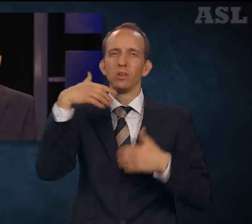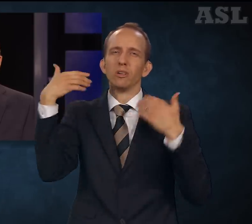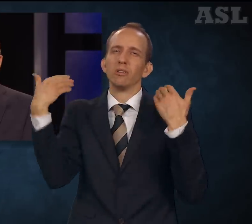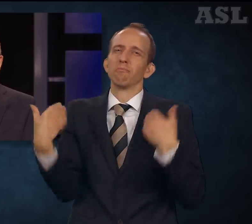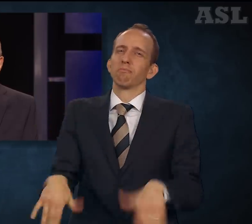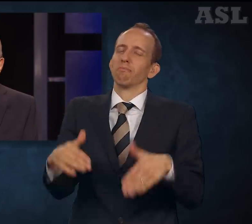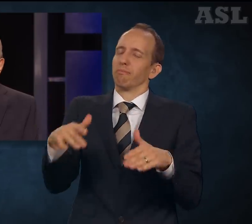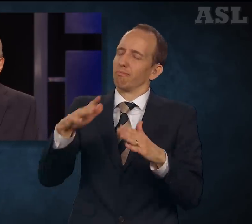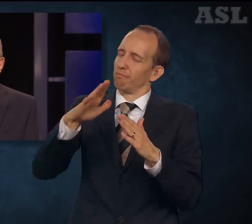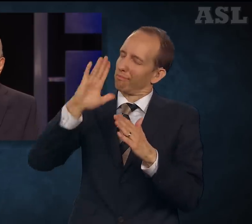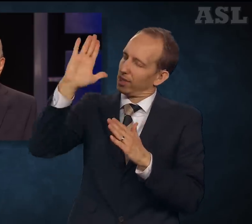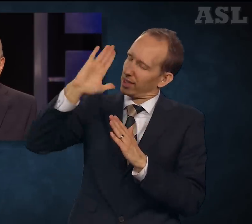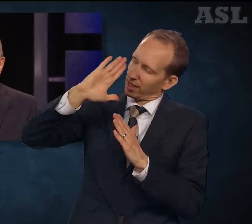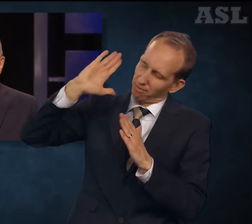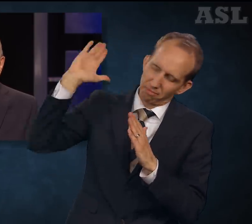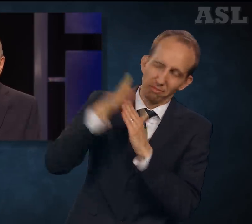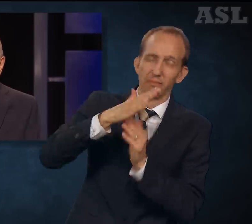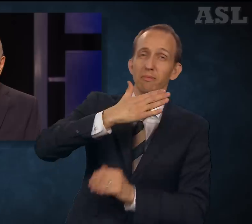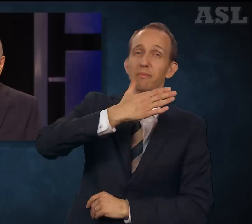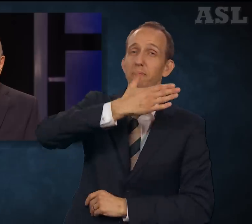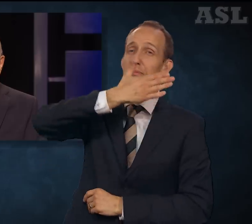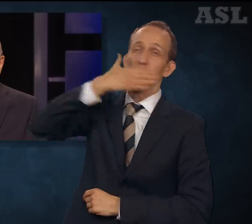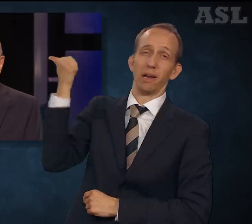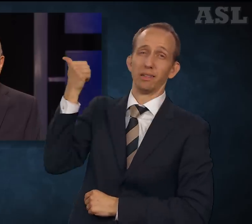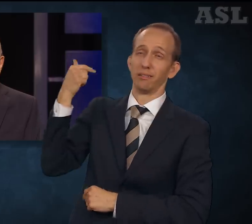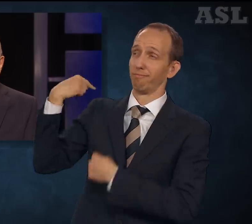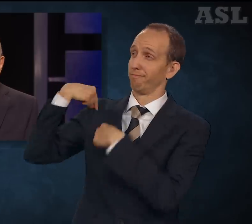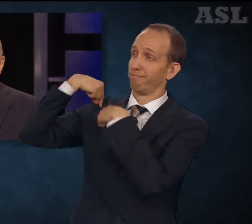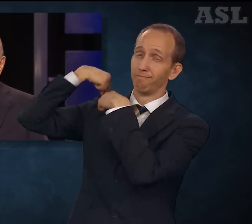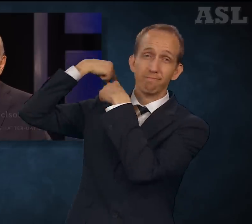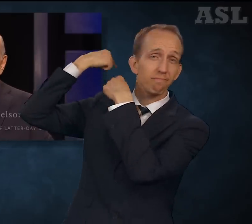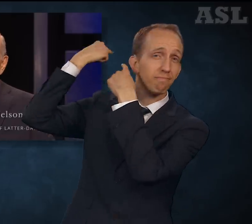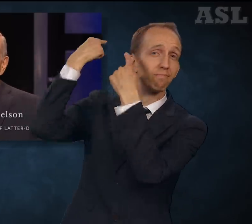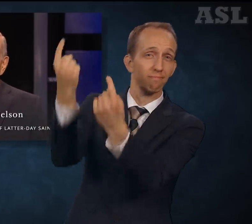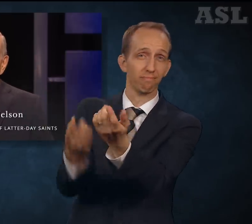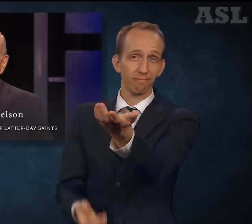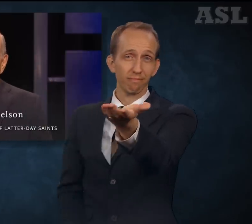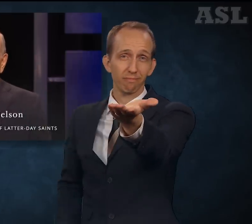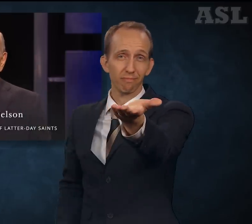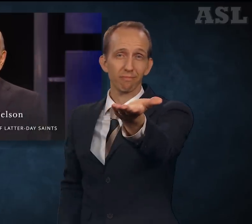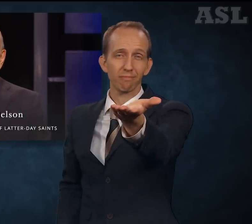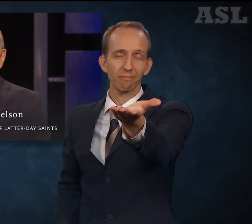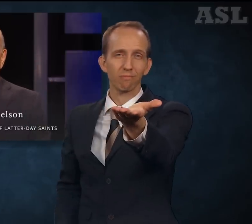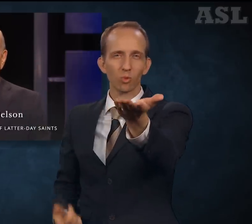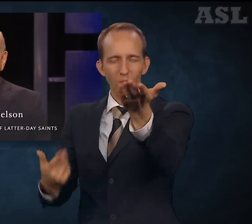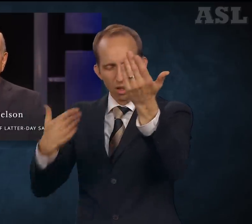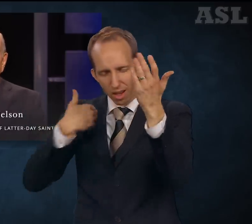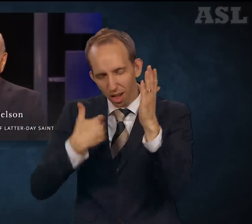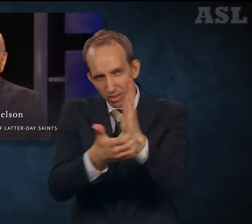MY BELOVED YOUNGER BROTHERS AND SISTERS, YOU ARE AMONG THE BEST THE LORD HAS EVER SENT TO THIS WORLD.